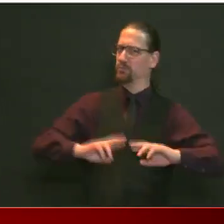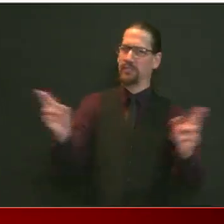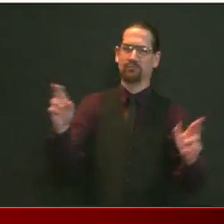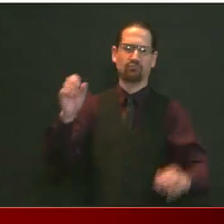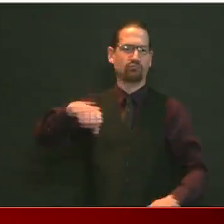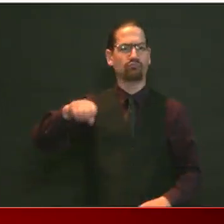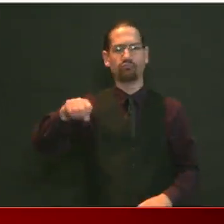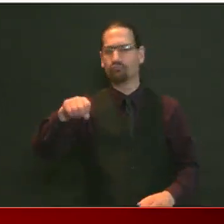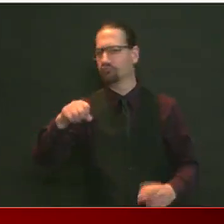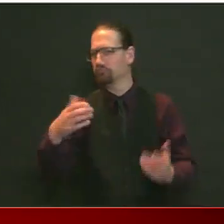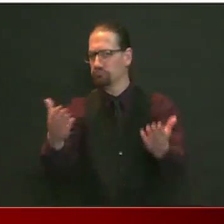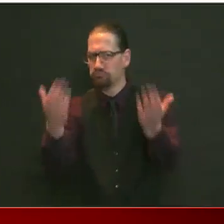AN EXCELLENT PRICE.